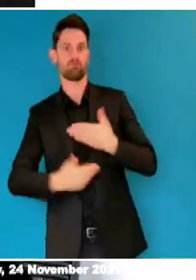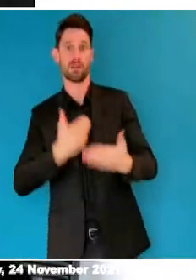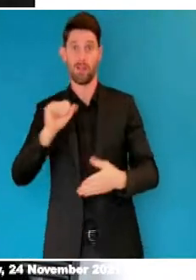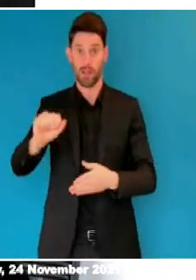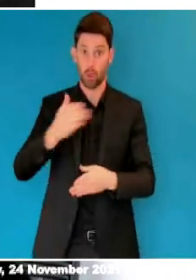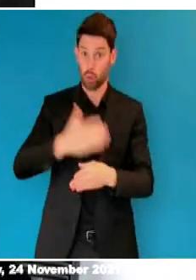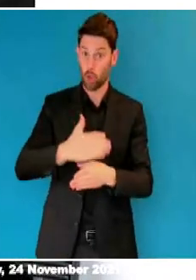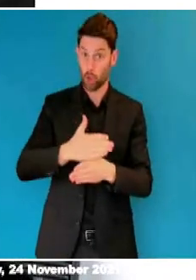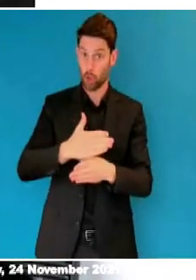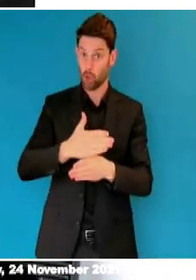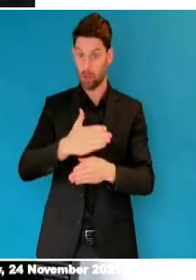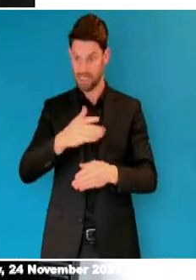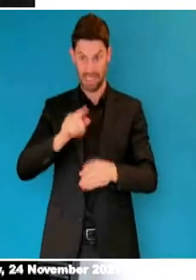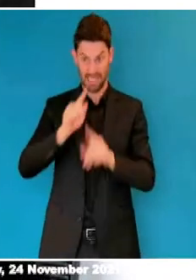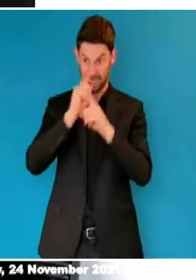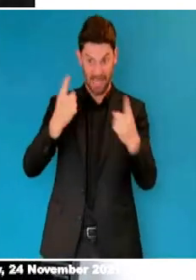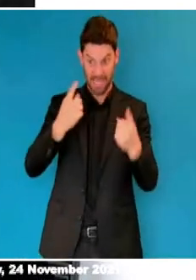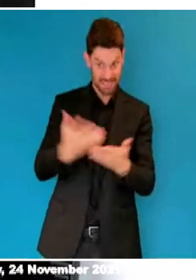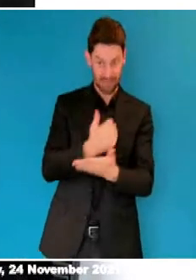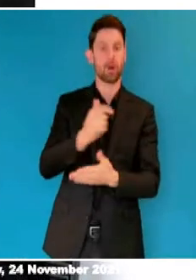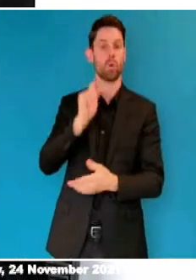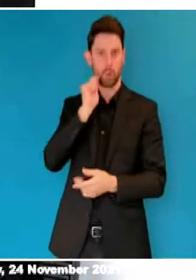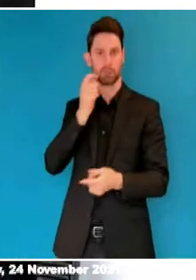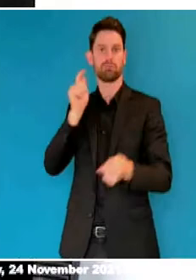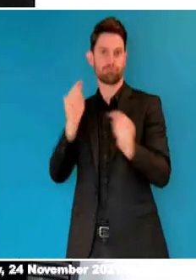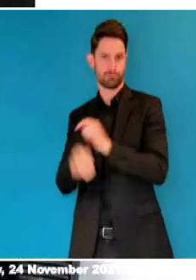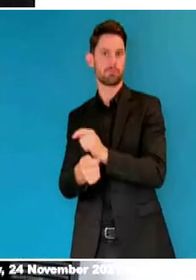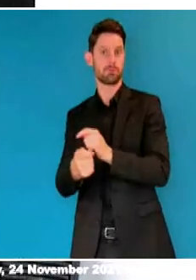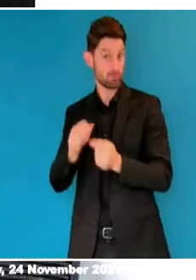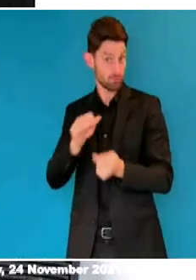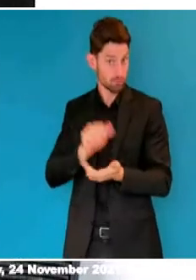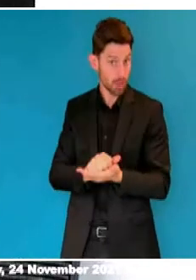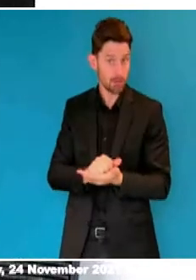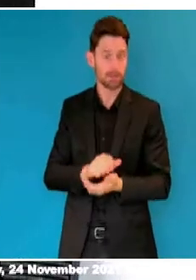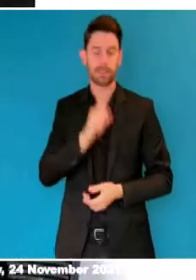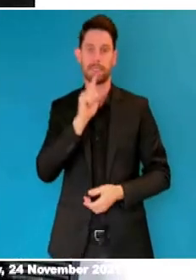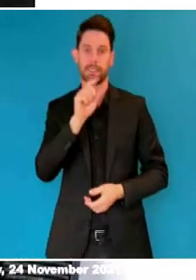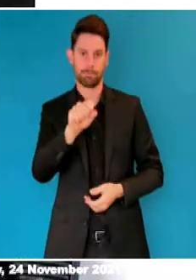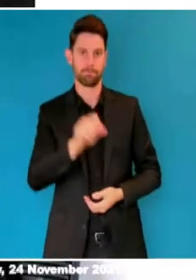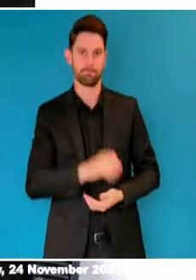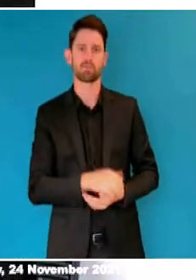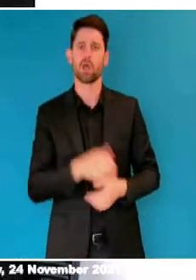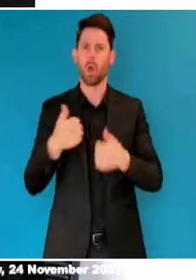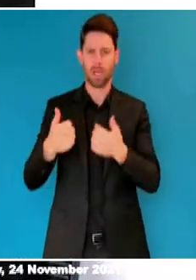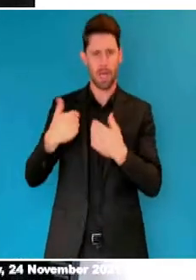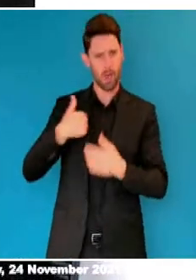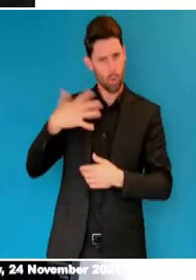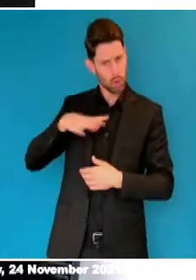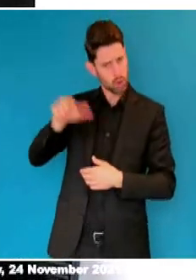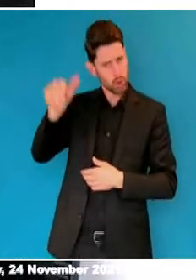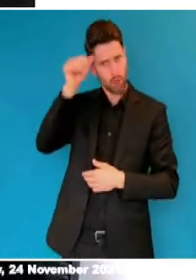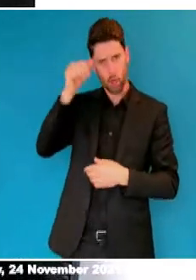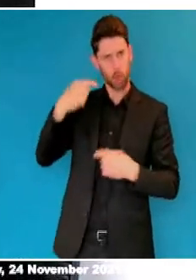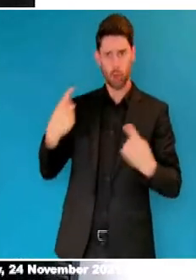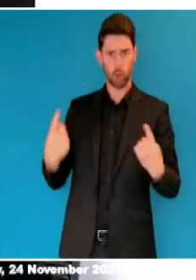Can you tell the Royal Commission who identifies the inherent requirements of a